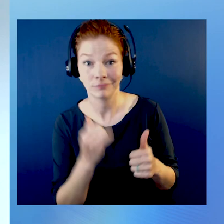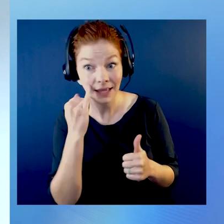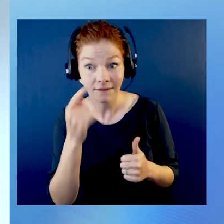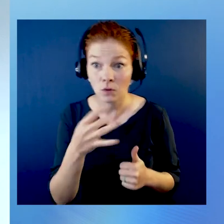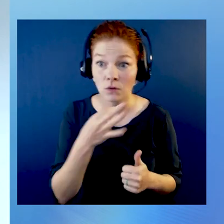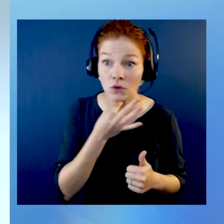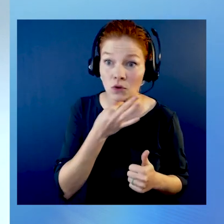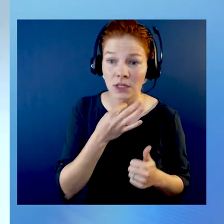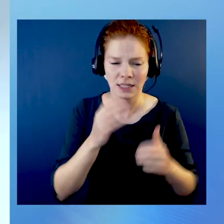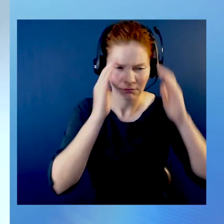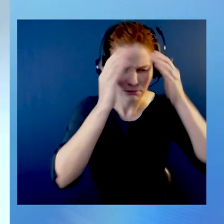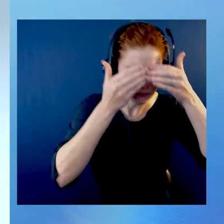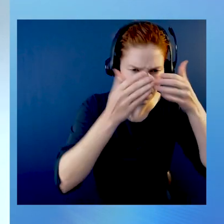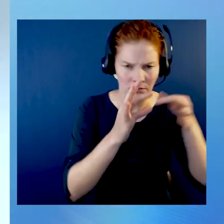HoloLens 2 just head over to Unreal